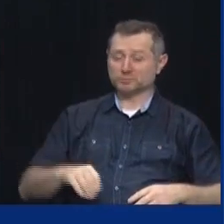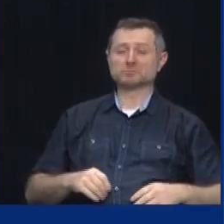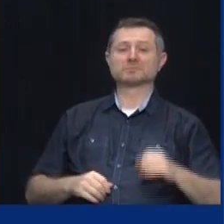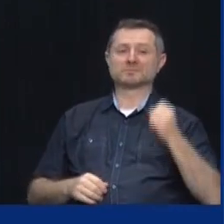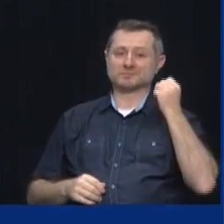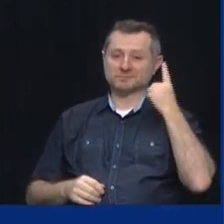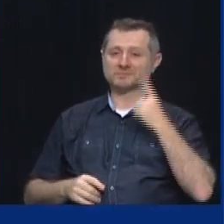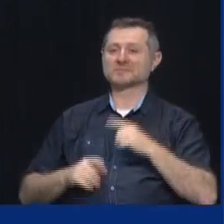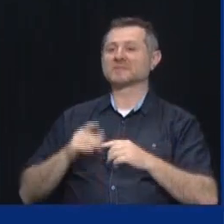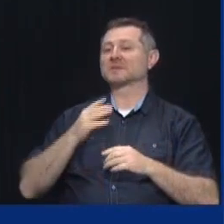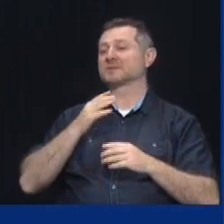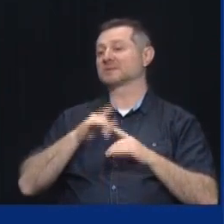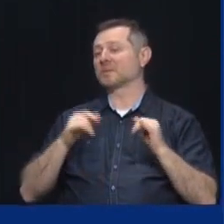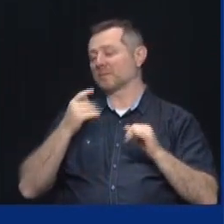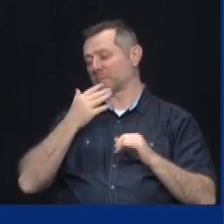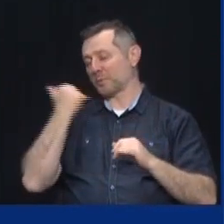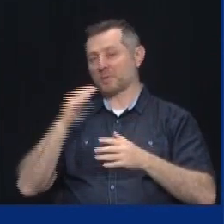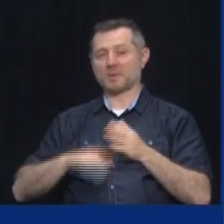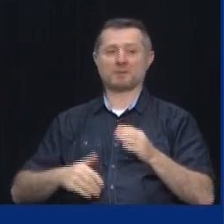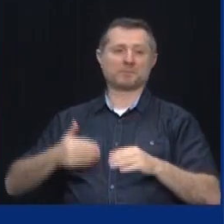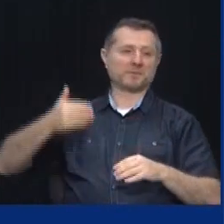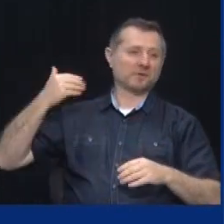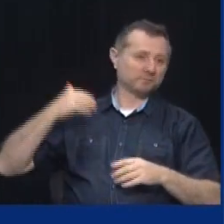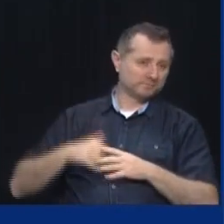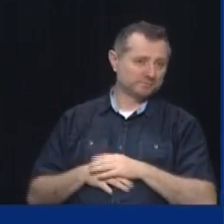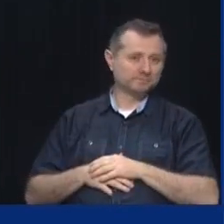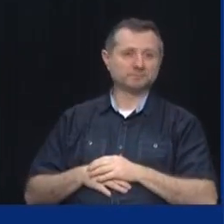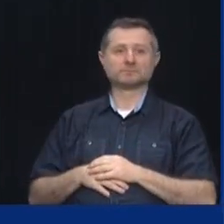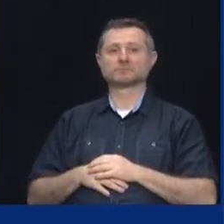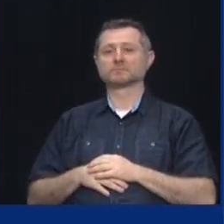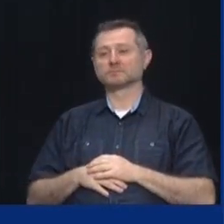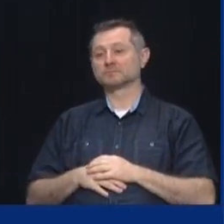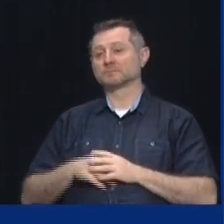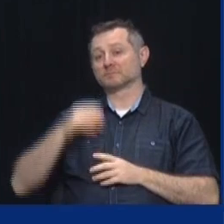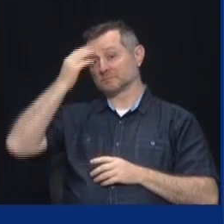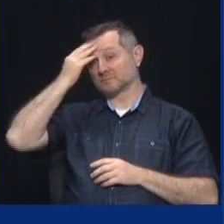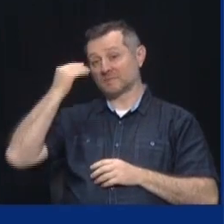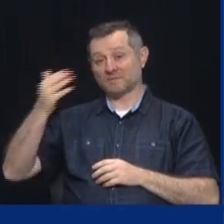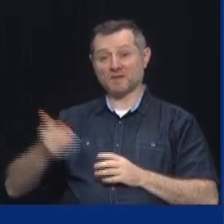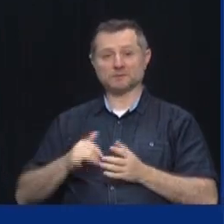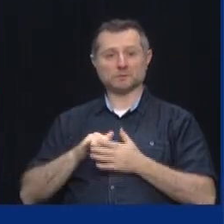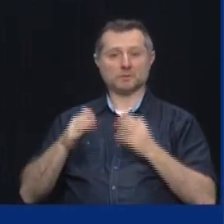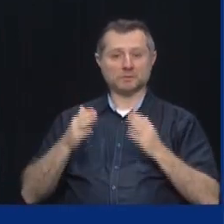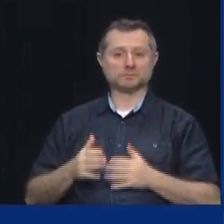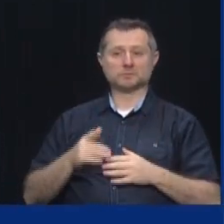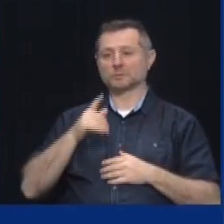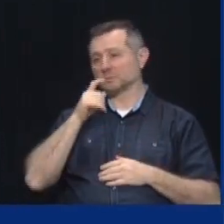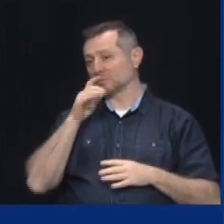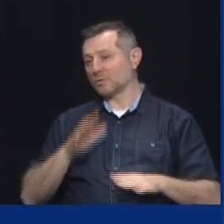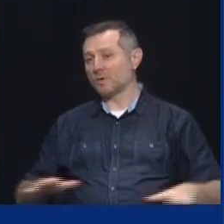IT'S IMPROVED, BIGGER, BETTER, MORE CONVENIENT, MORE ATTRACTIONS. WE ARE NOT REOPENING, WE ARE